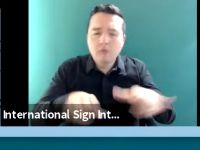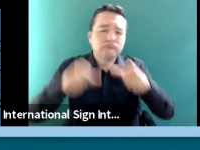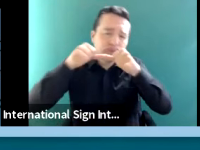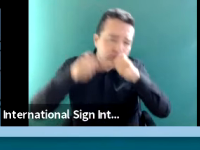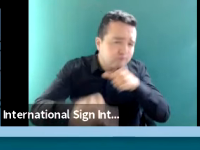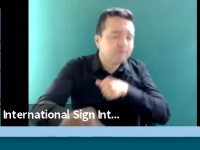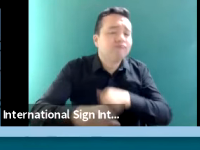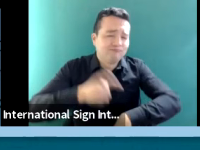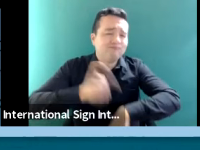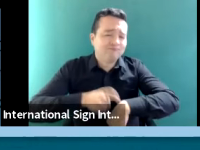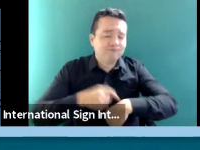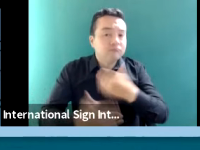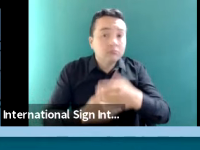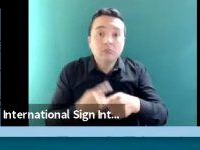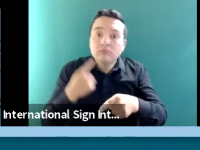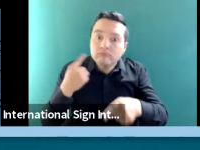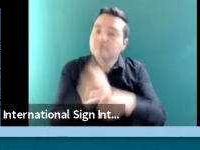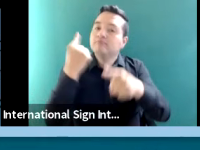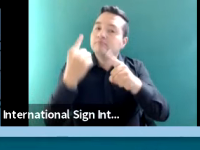And today in my presentation, I would like to focus on what are the steps that the state of Qatar has taken to achieve such a result.